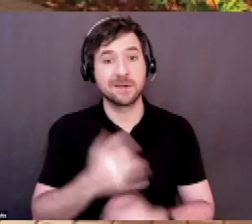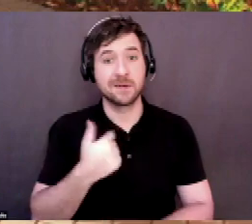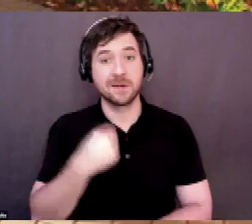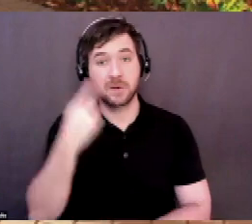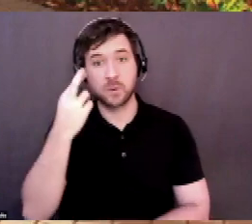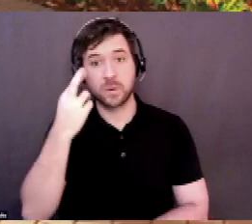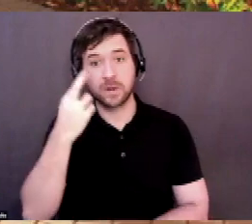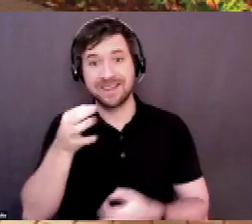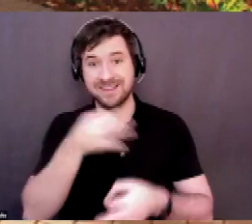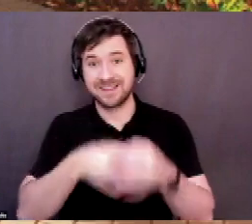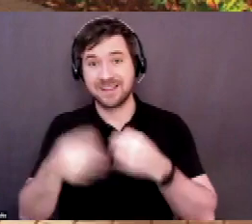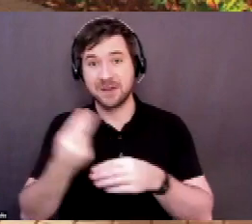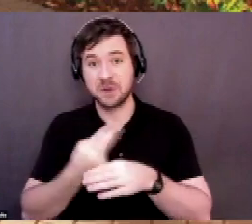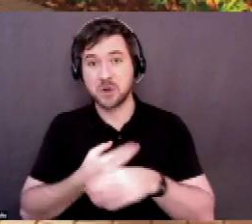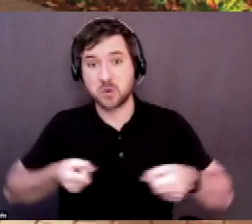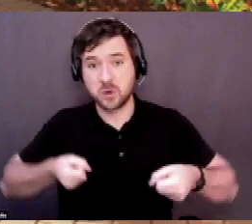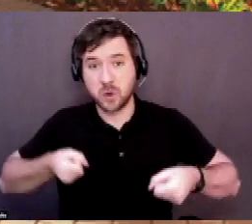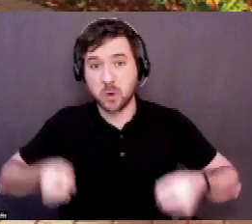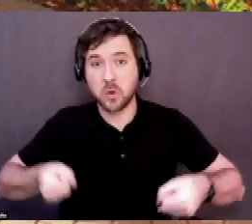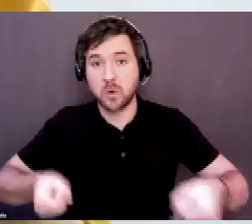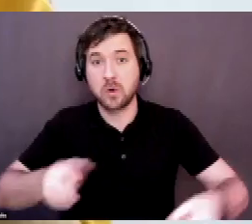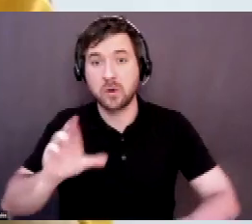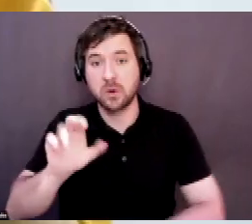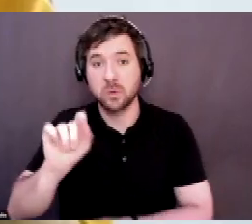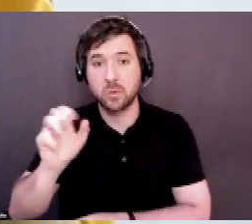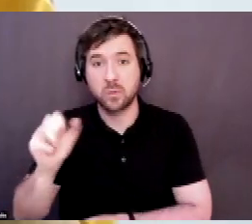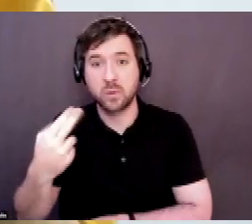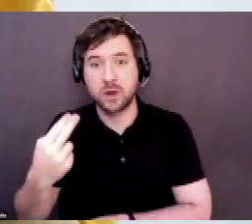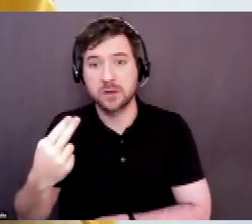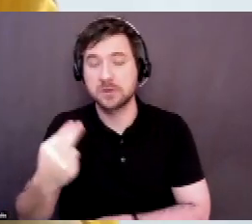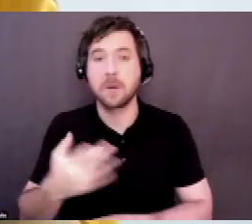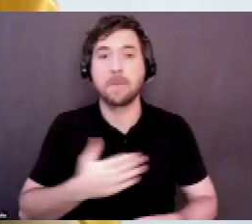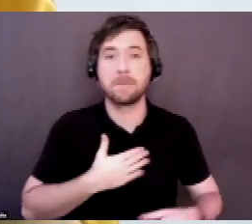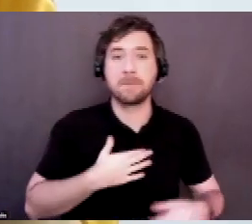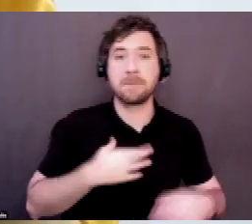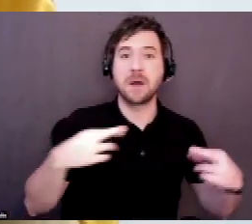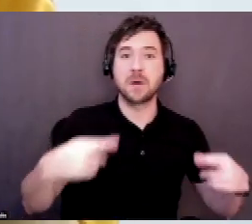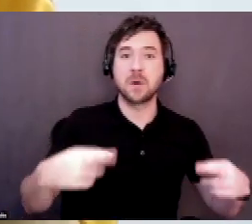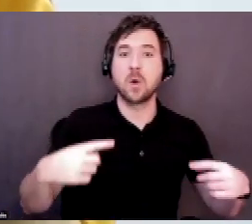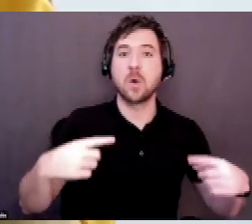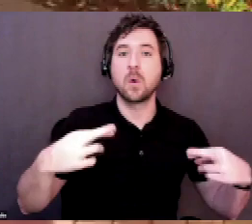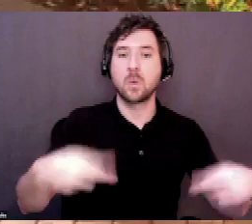my rolling walker was really great because I could load